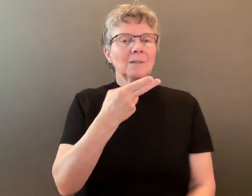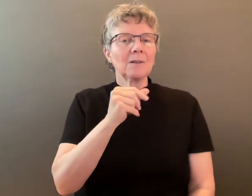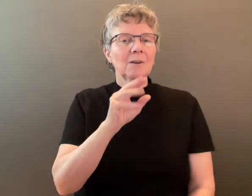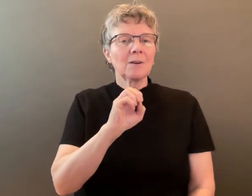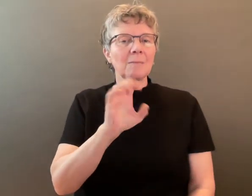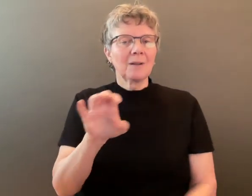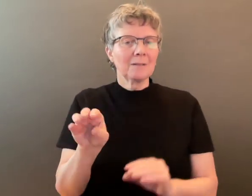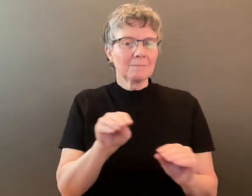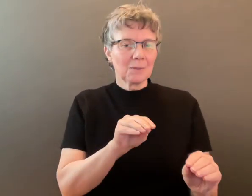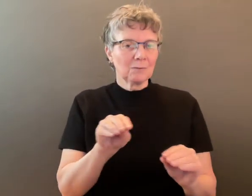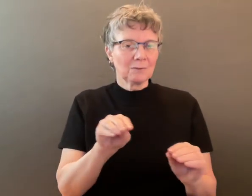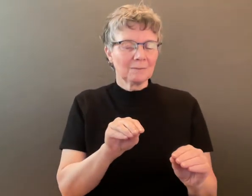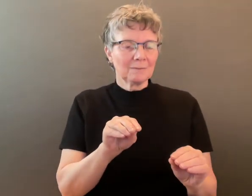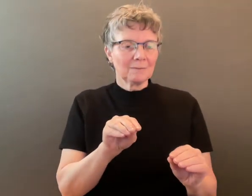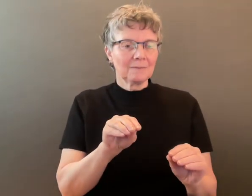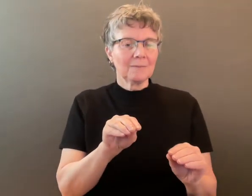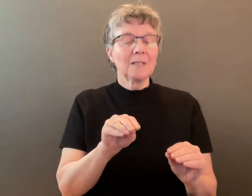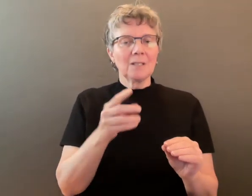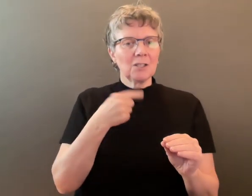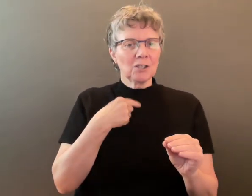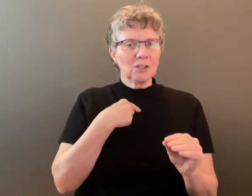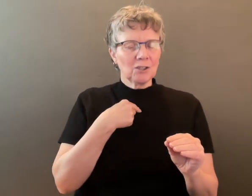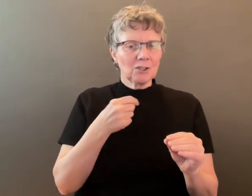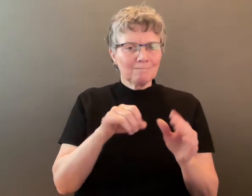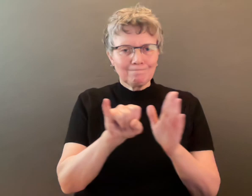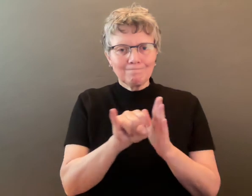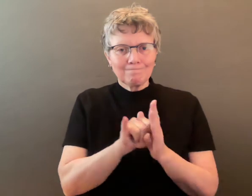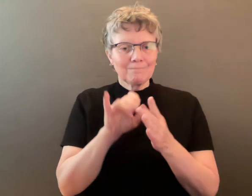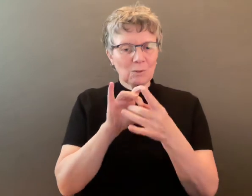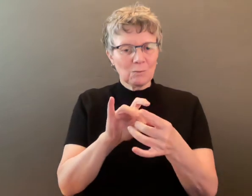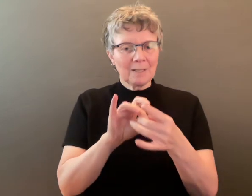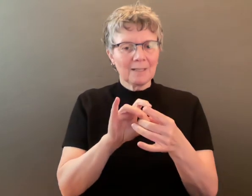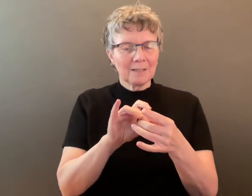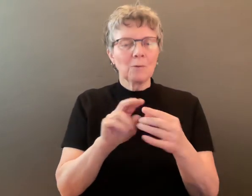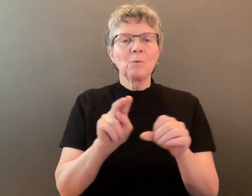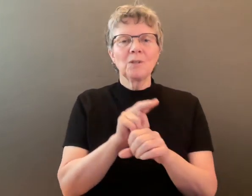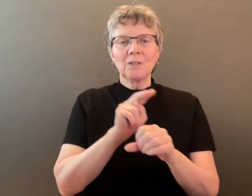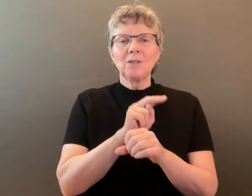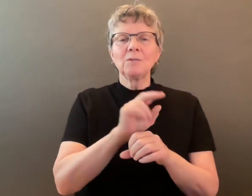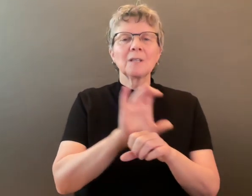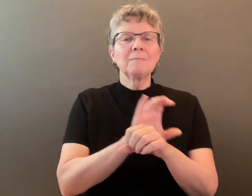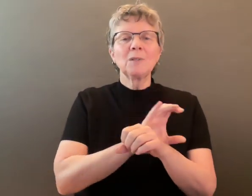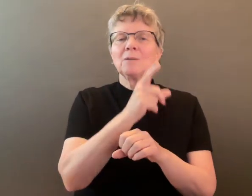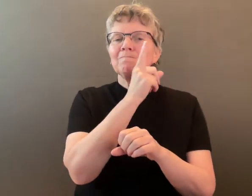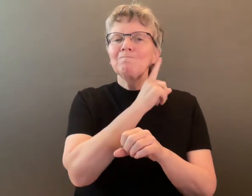these relationships, we are going to be using an online simulation of a pendulum. It will allow you